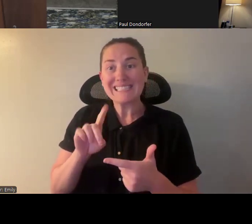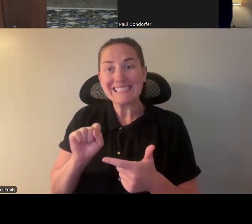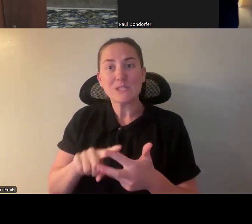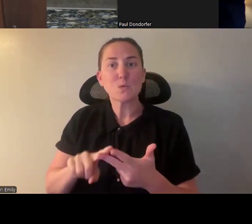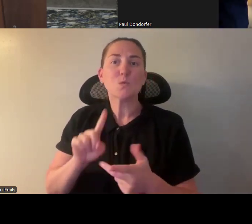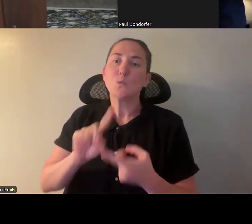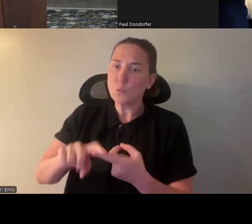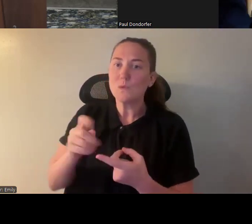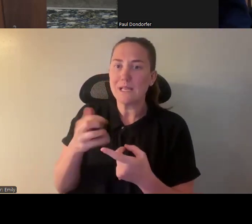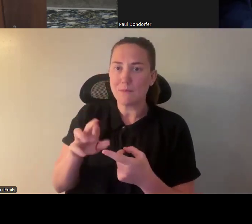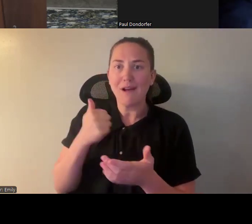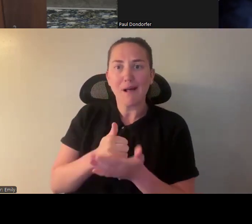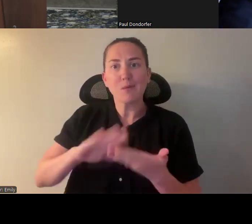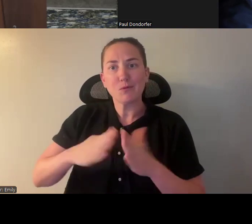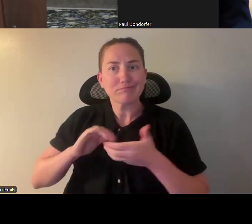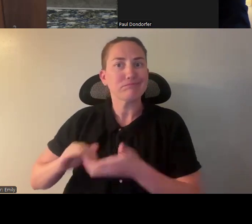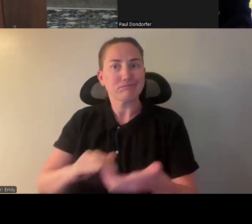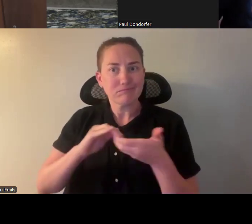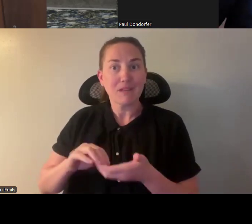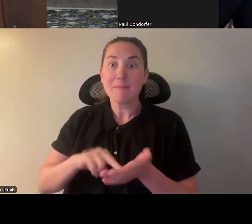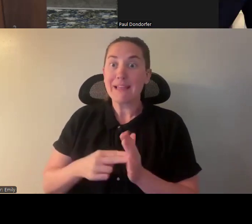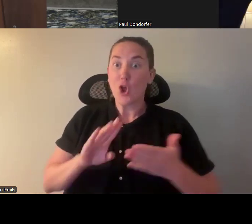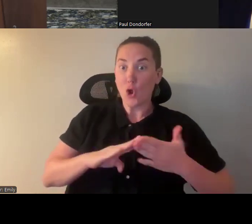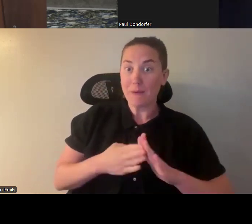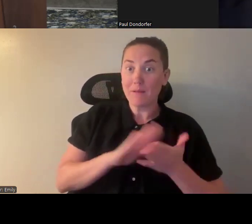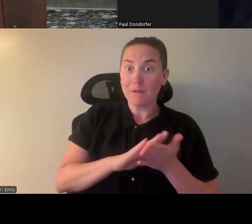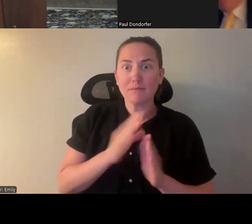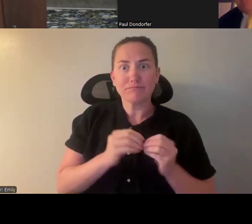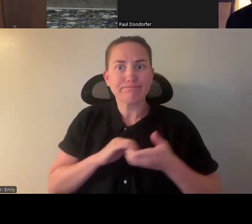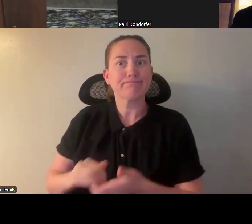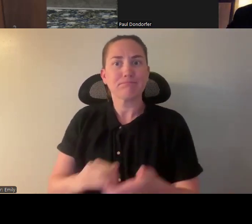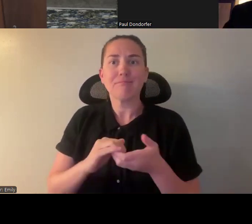together transforming urban landscapes and promoting food security Through workshops